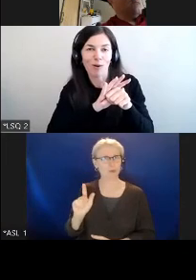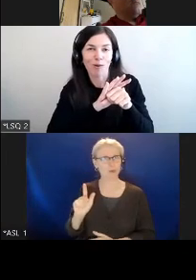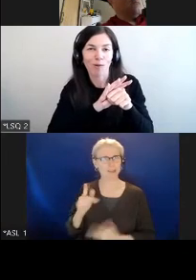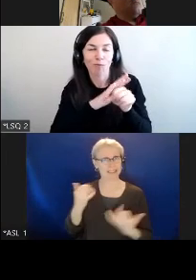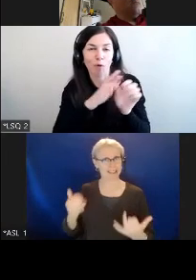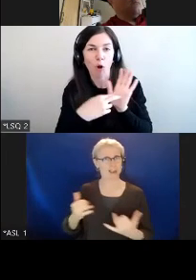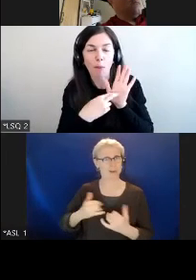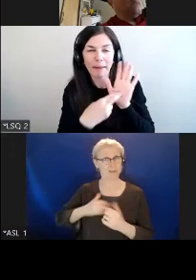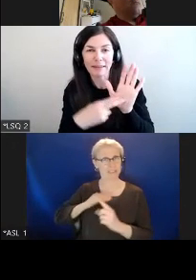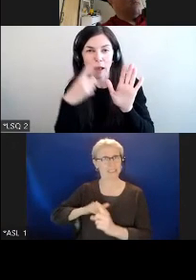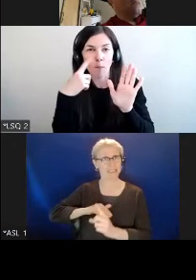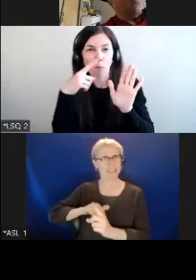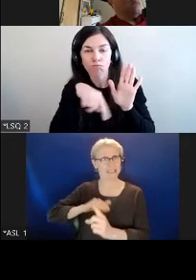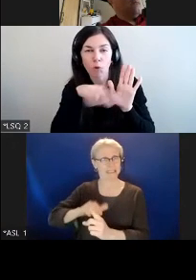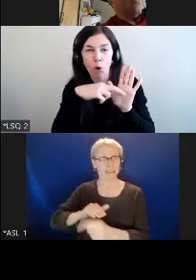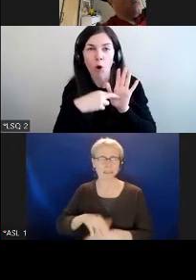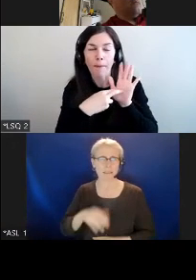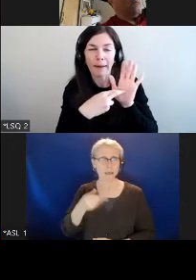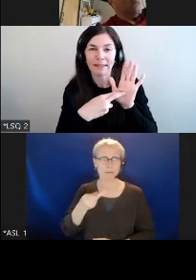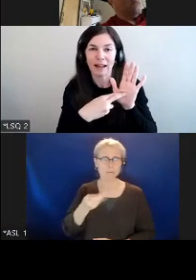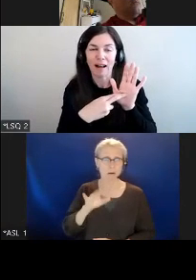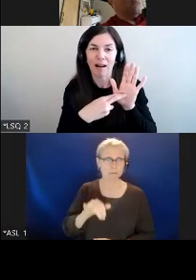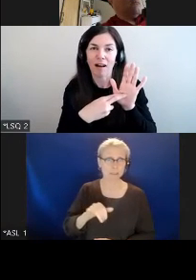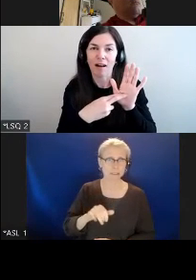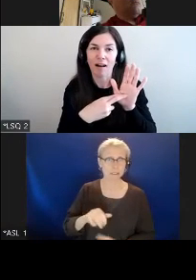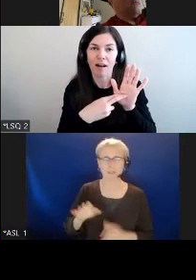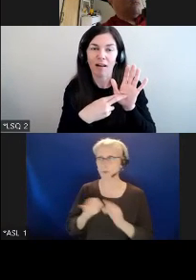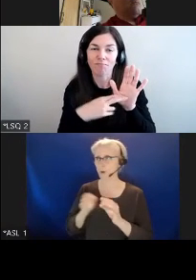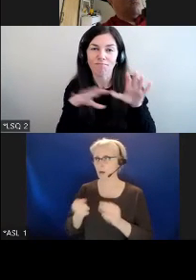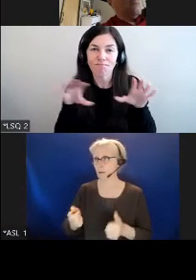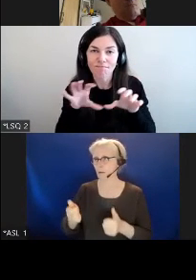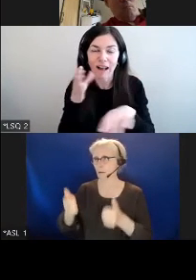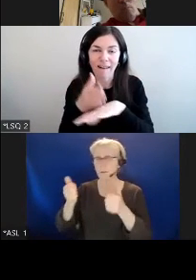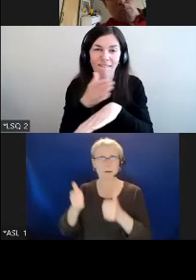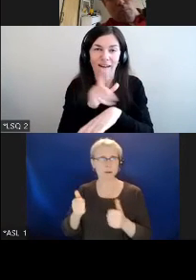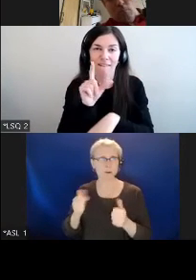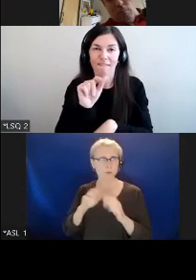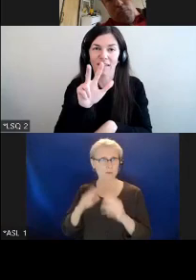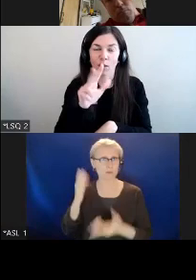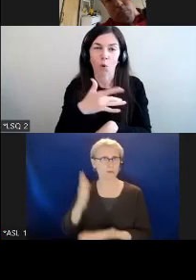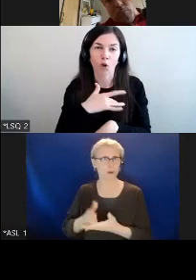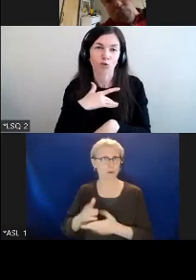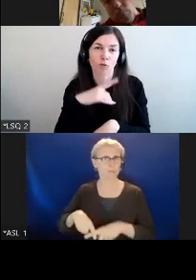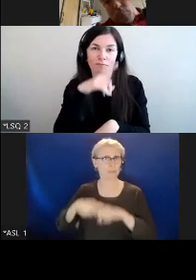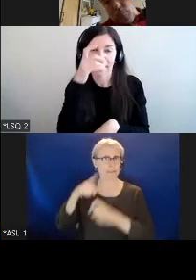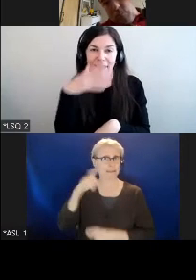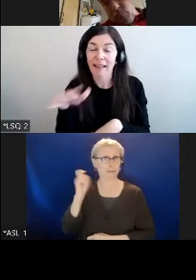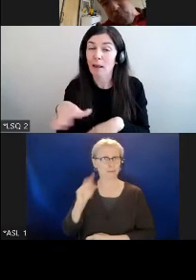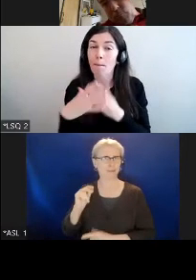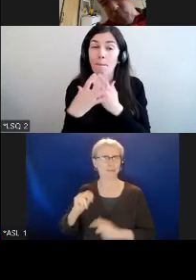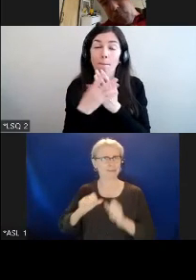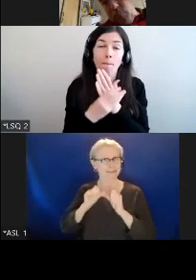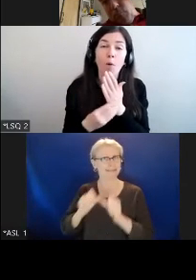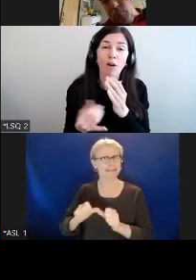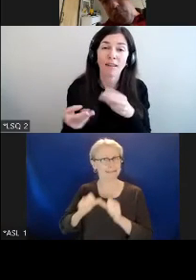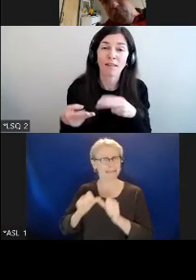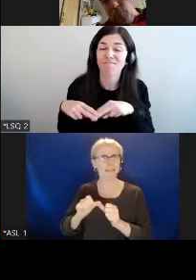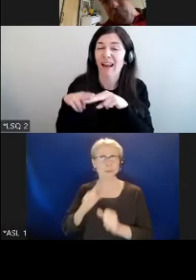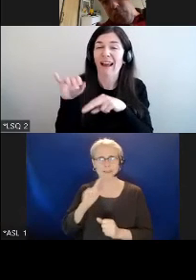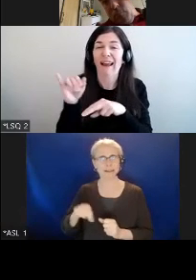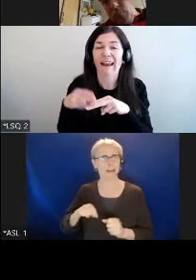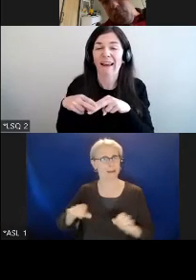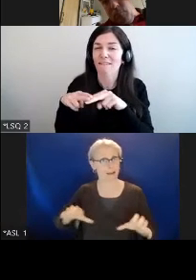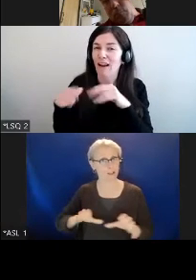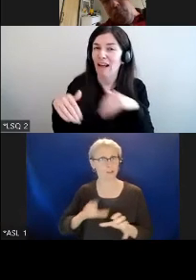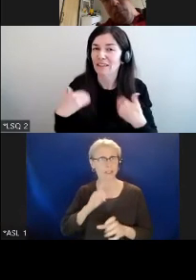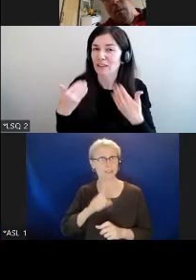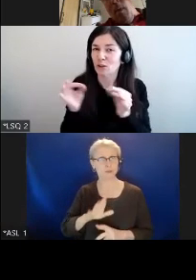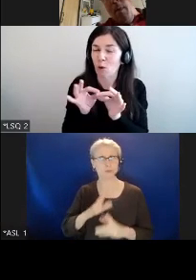INFLATION DO NOT TAKE A REST. ENDING DISABILITY POVERTY IS AN ACT OF JUSTICE YOU CAN TAKE PART IN.